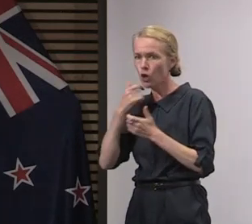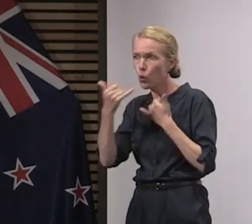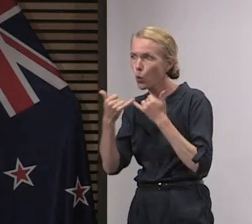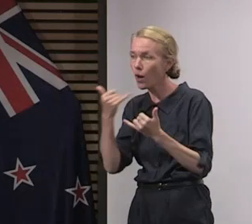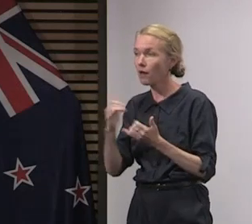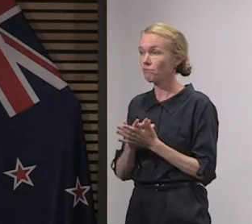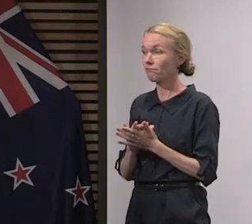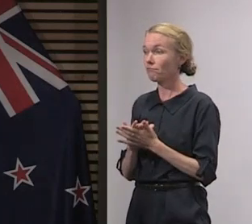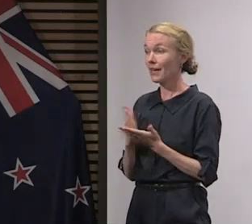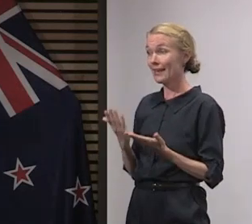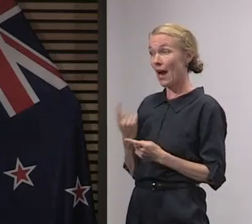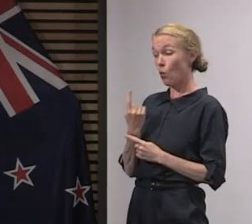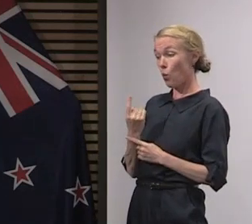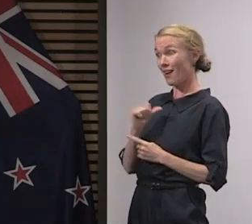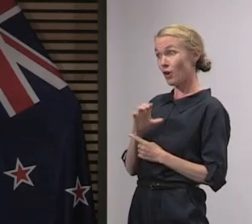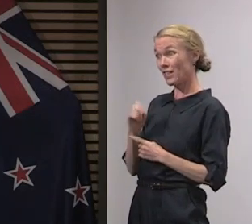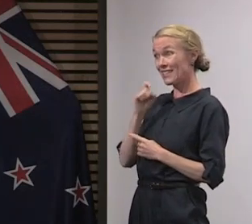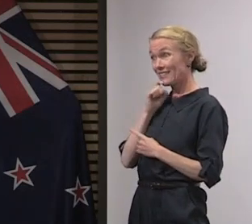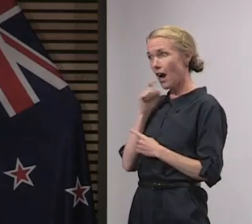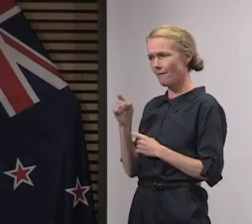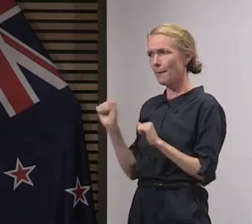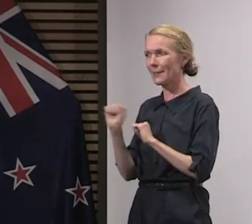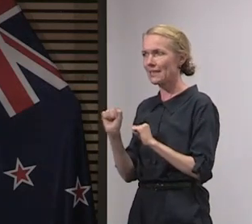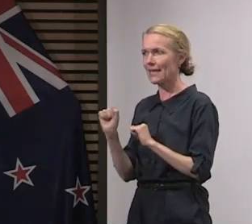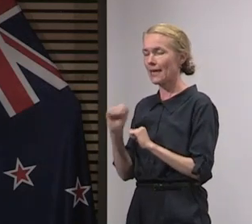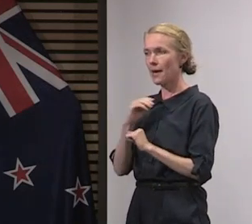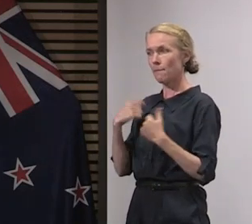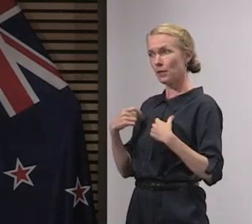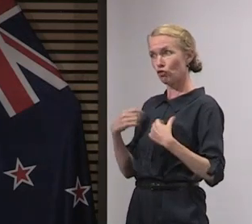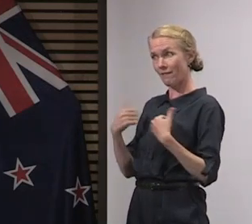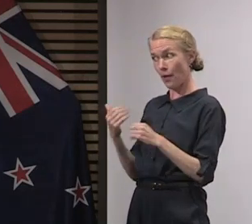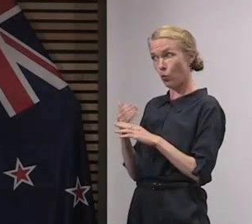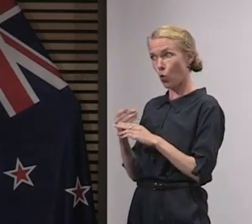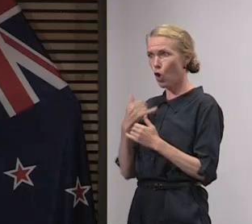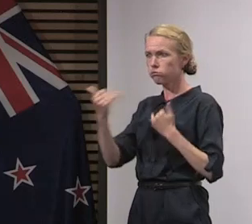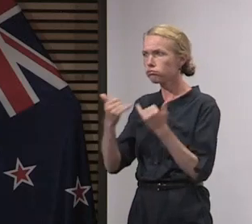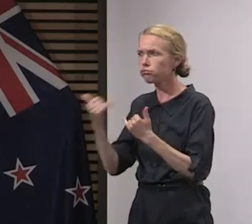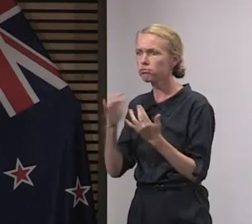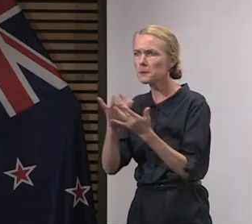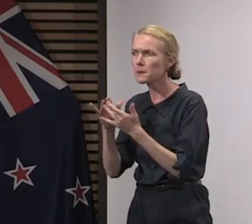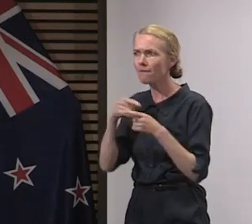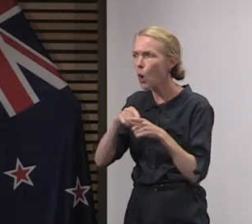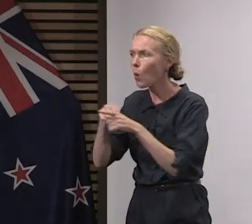contact tracing centre. That's gone very well and we now have